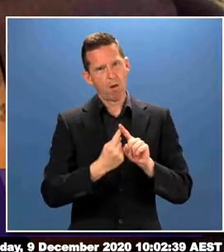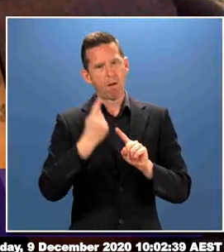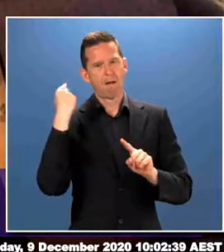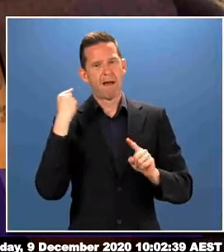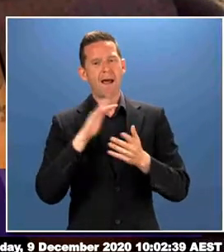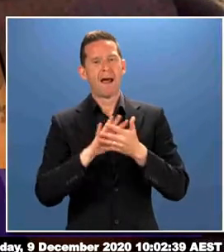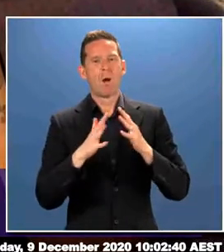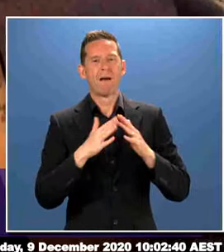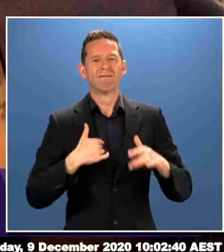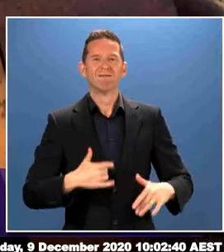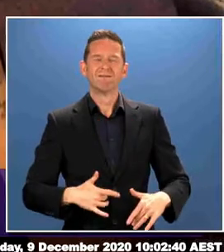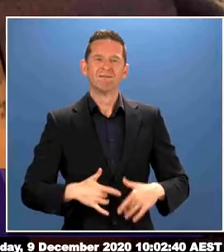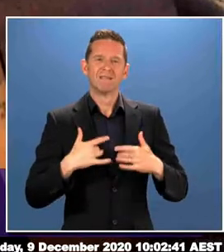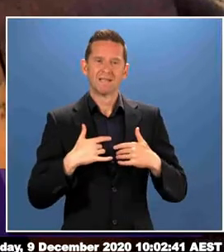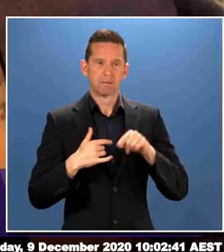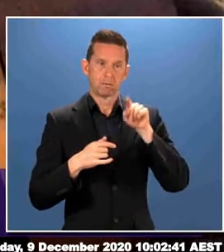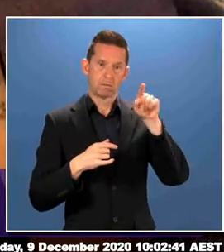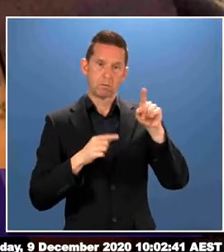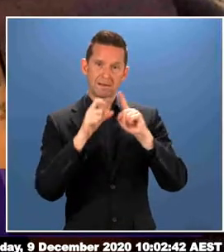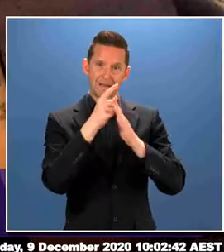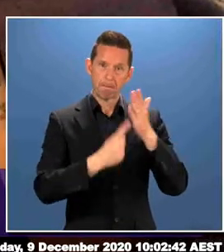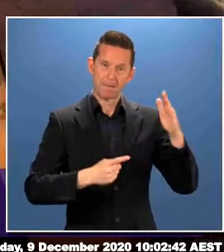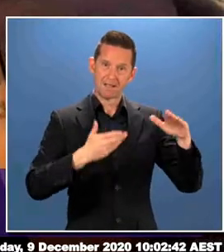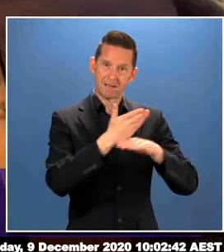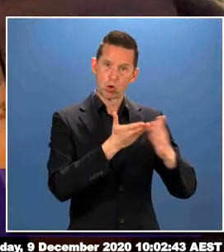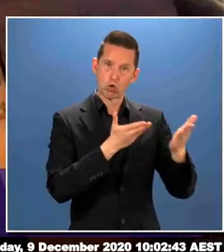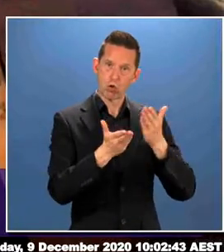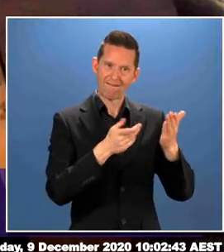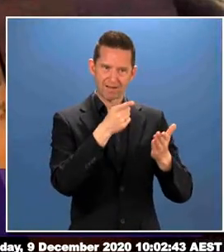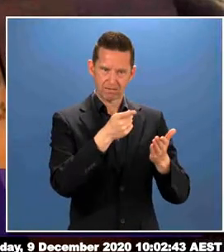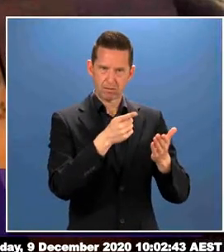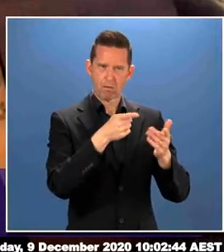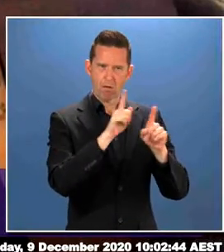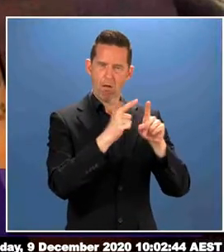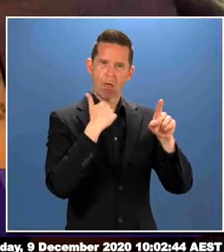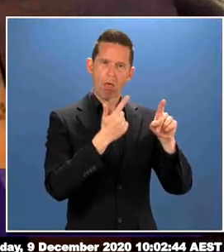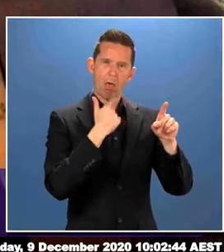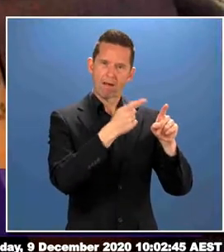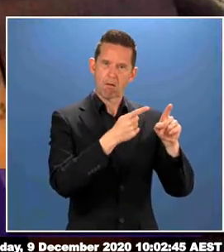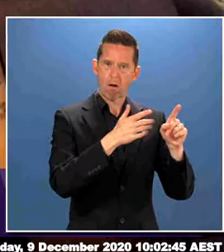Employment Service had not supported them effectively and let them go into a dangerous and risky situation.